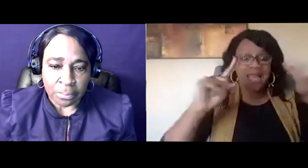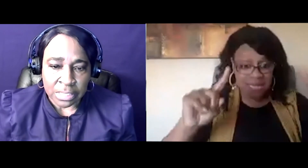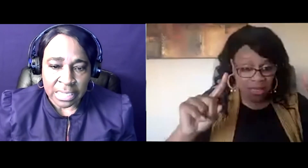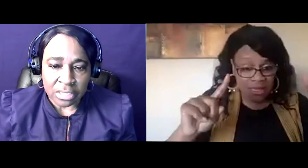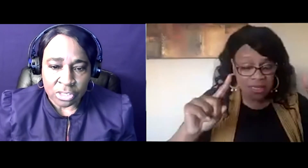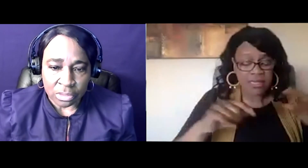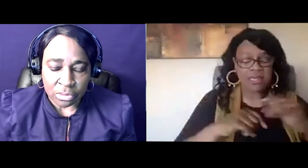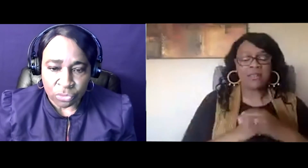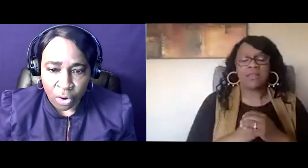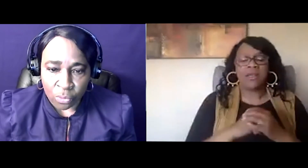proceeded to grow.